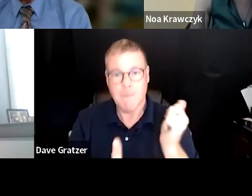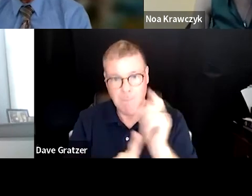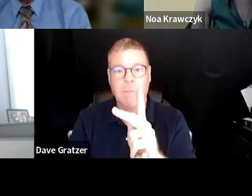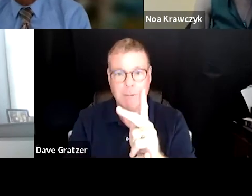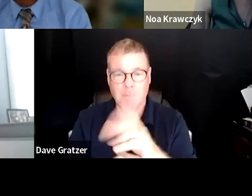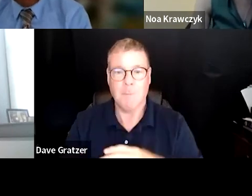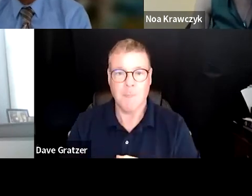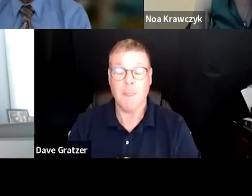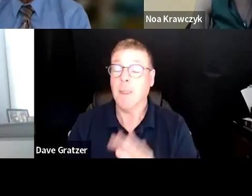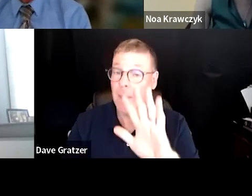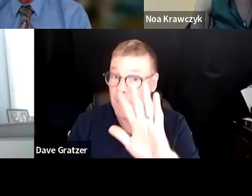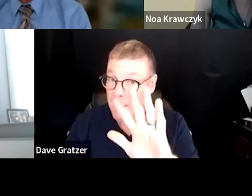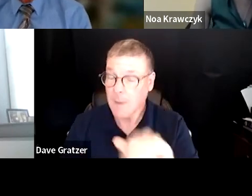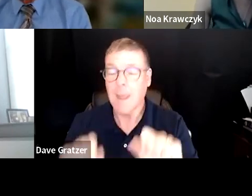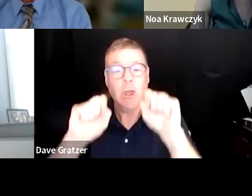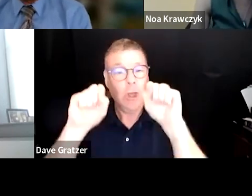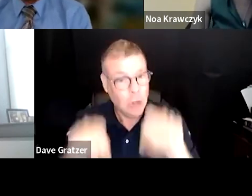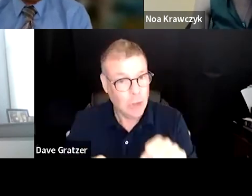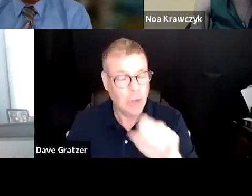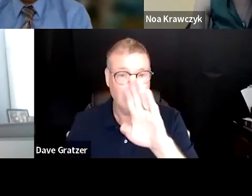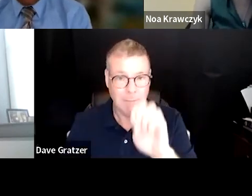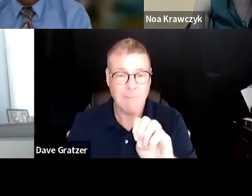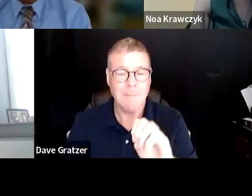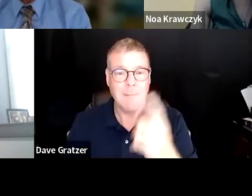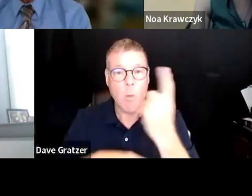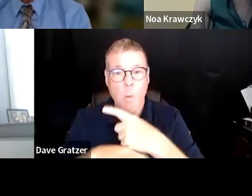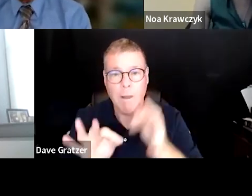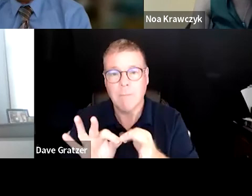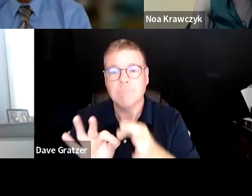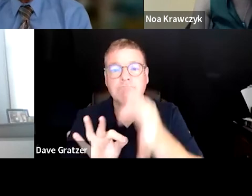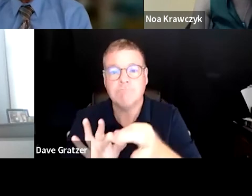There could be a day lag, but if somebody needs a script,